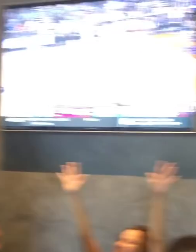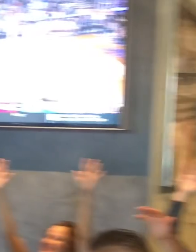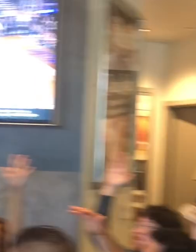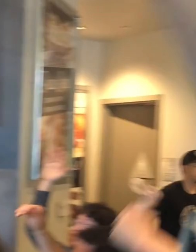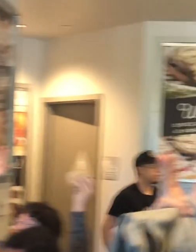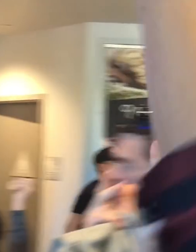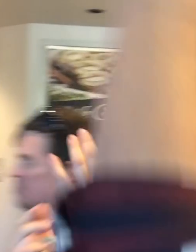Let's make it happen this weekend, okay?